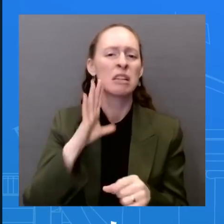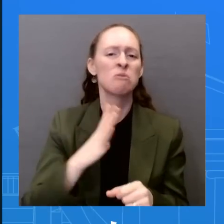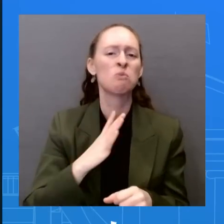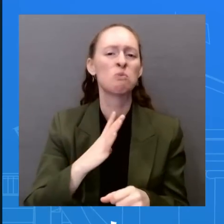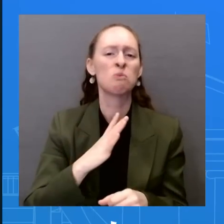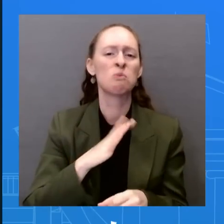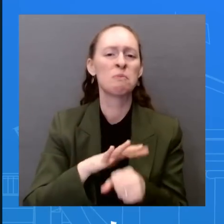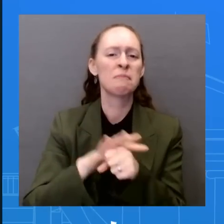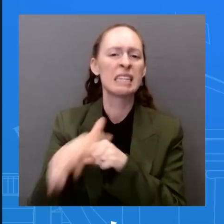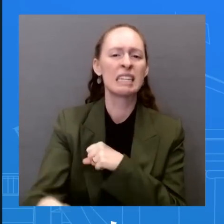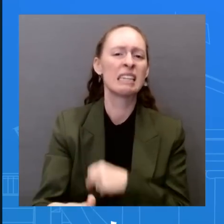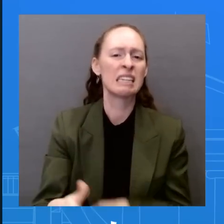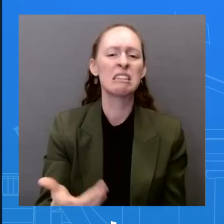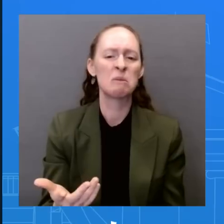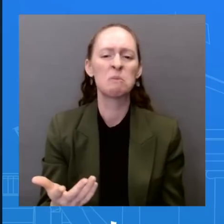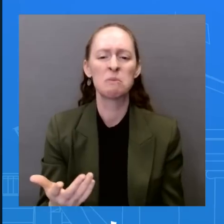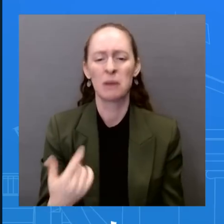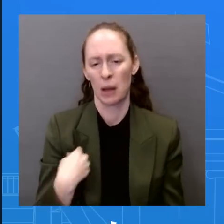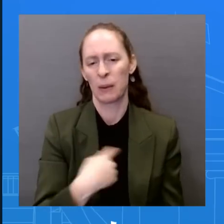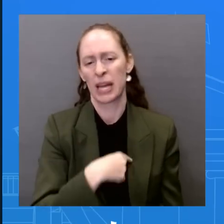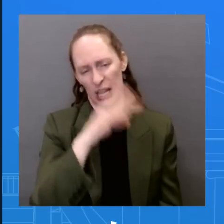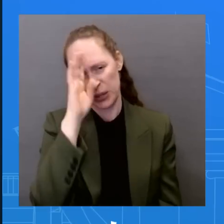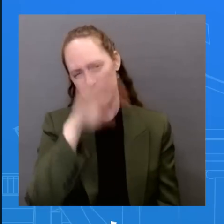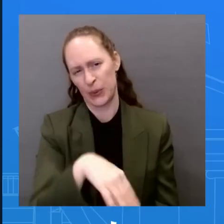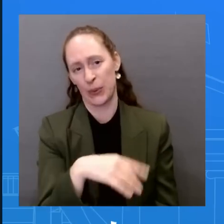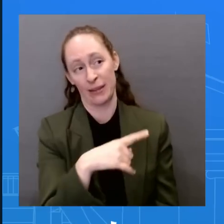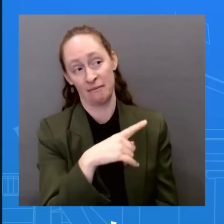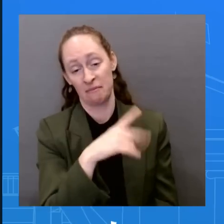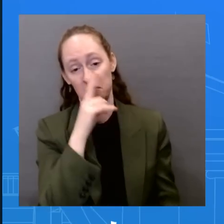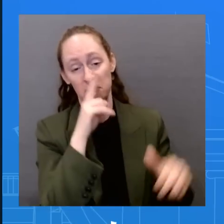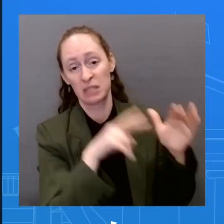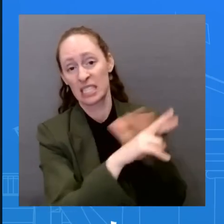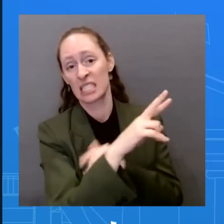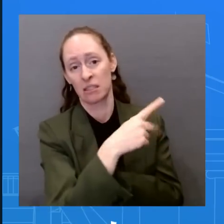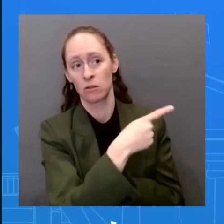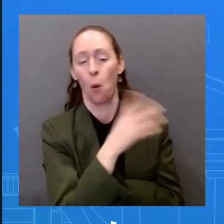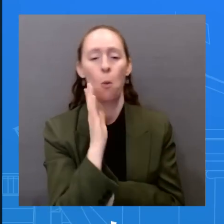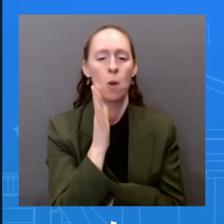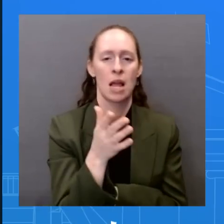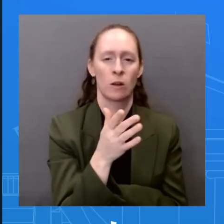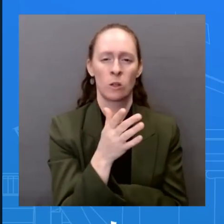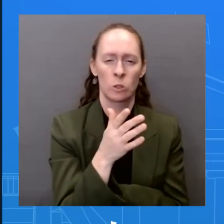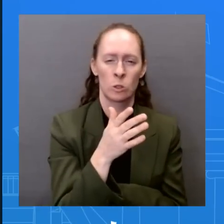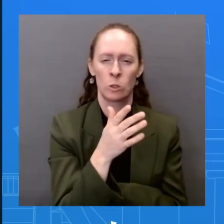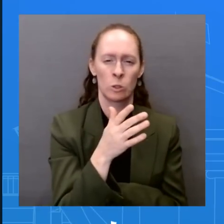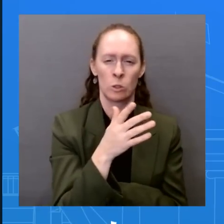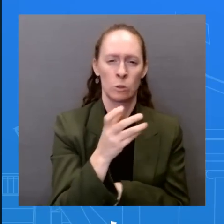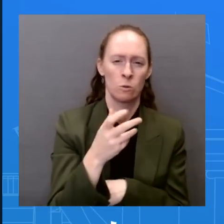in Russia weaponizing energy, as they have been for the past several months. And so, we will be prepared for this move.